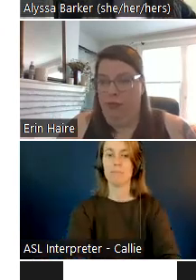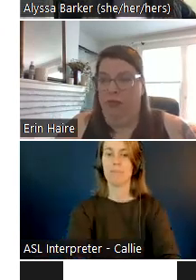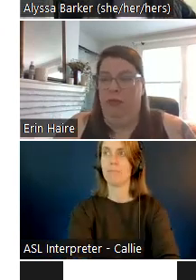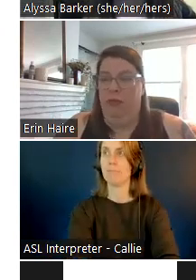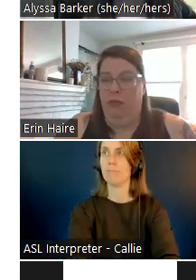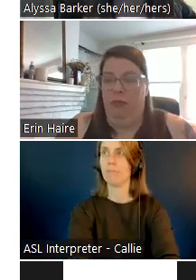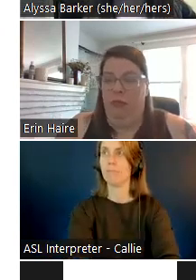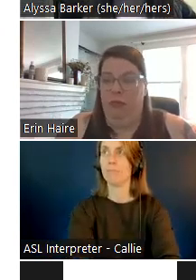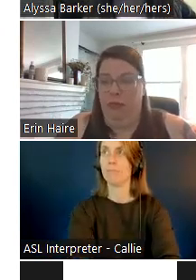all right